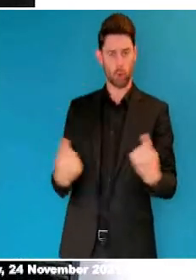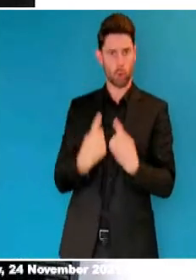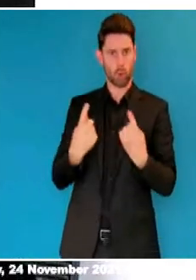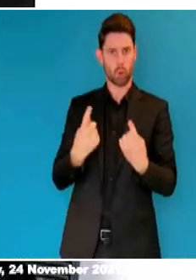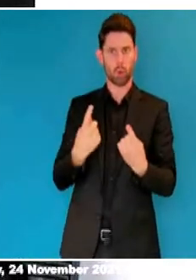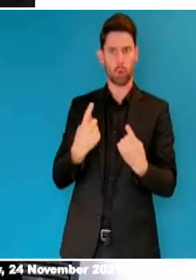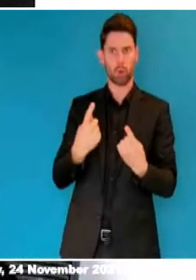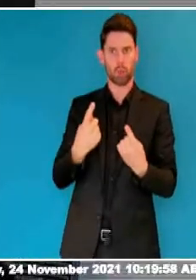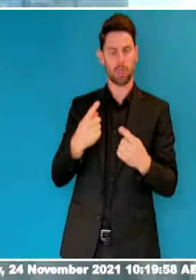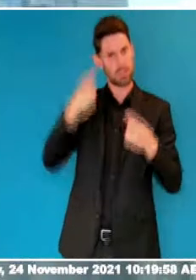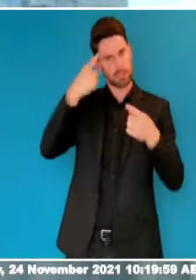job and when that happens?